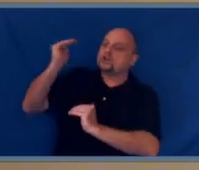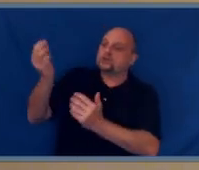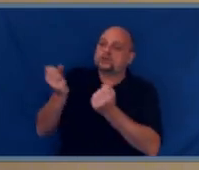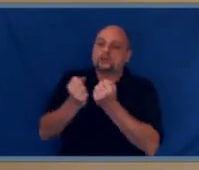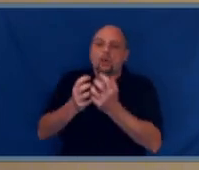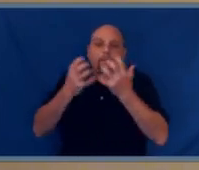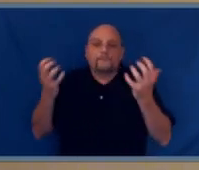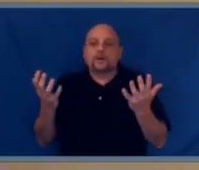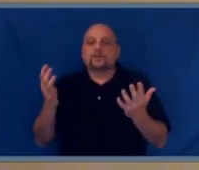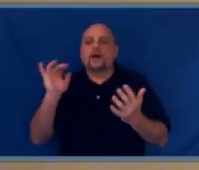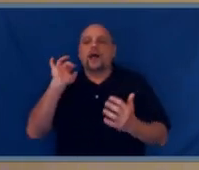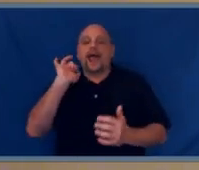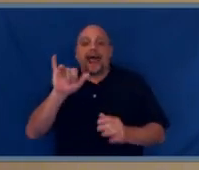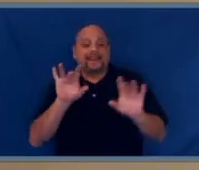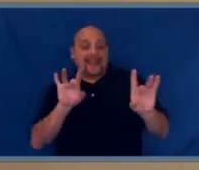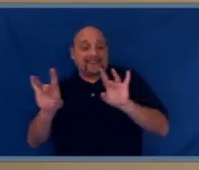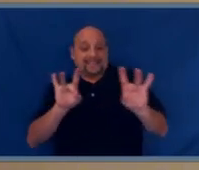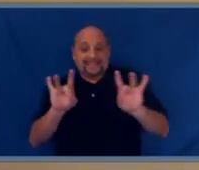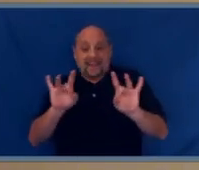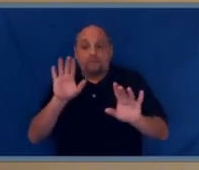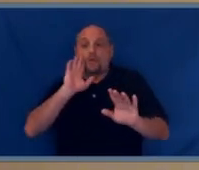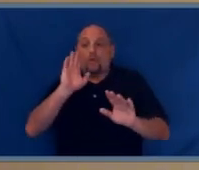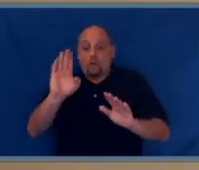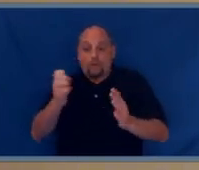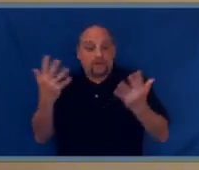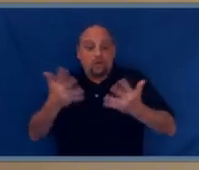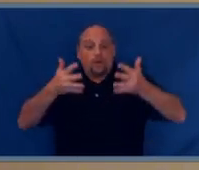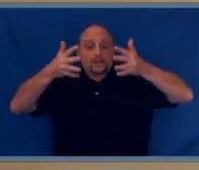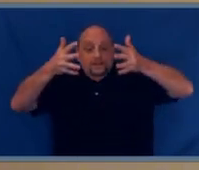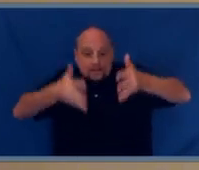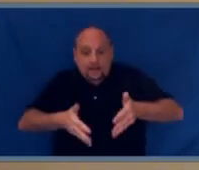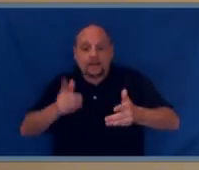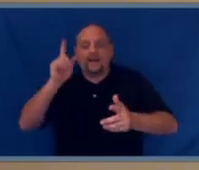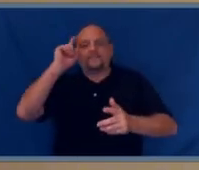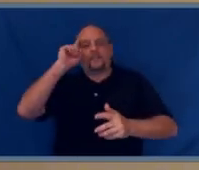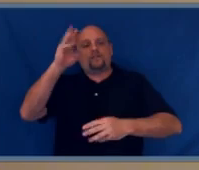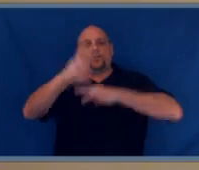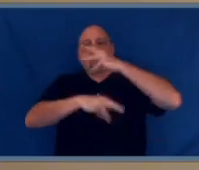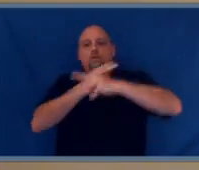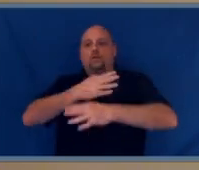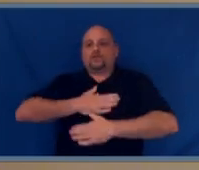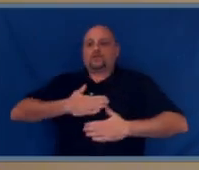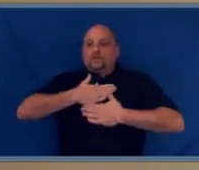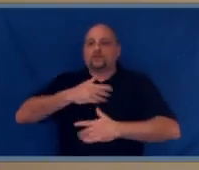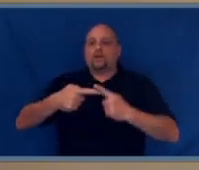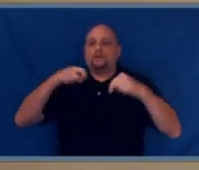AND THE SAMPLE WILL BE DISTRIBUTED AS A LEGACY OF THE TEAM.